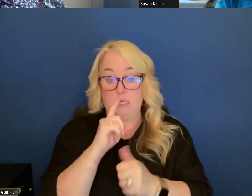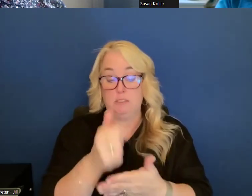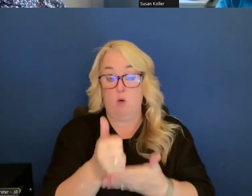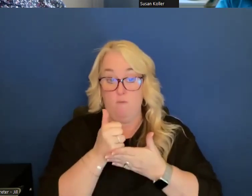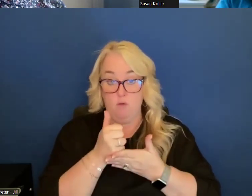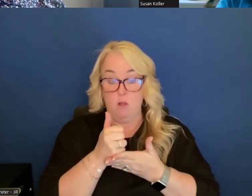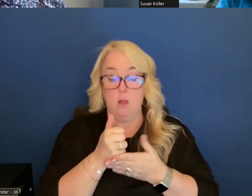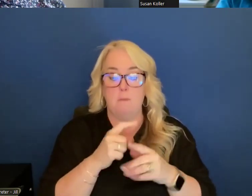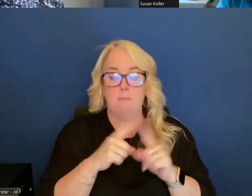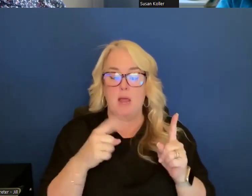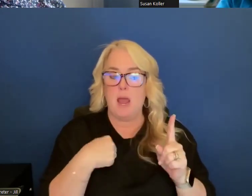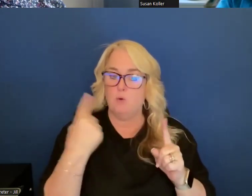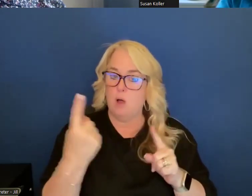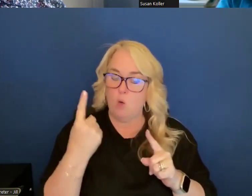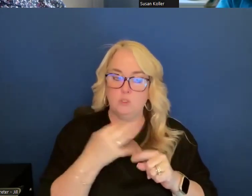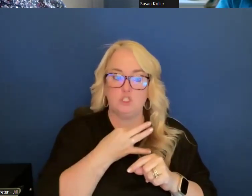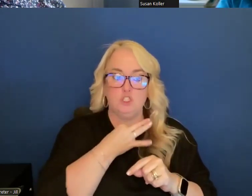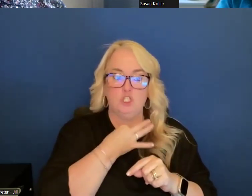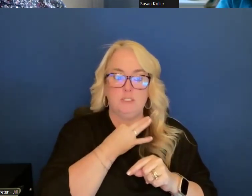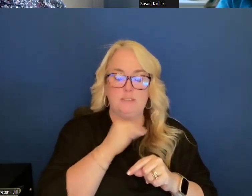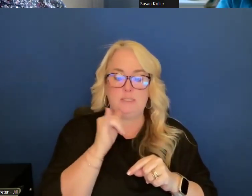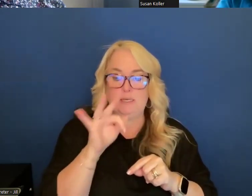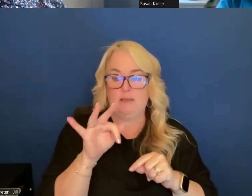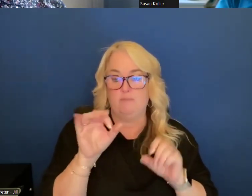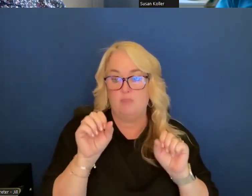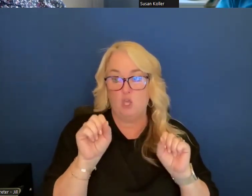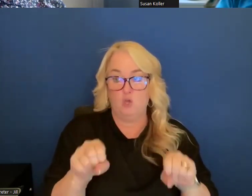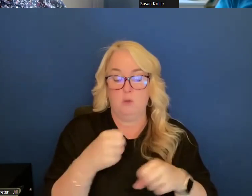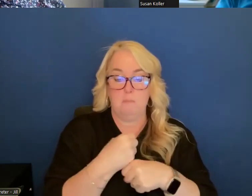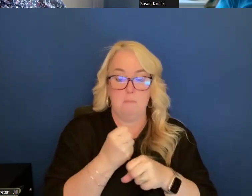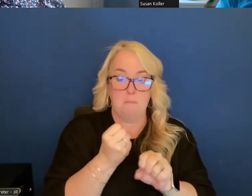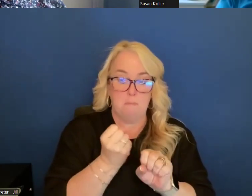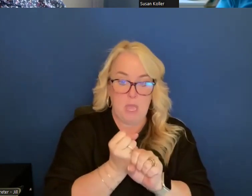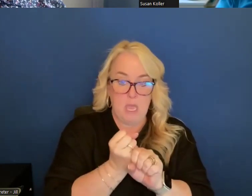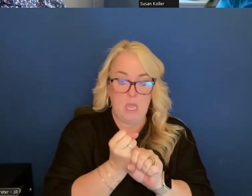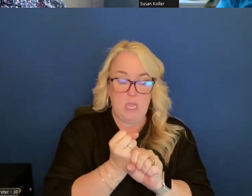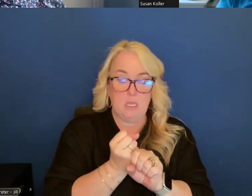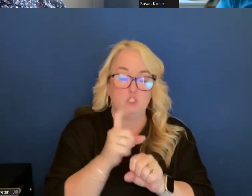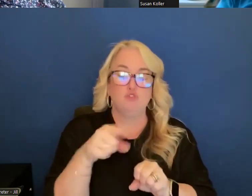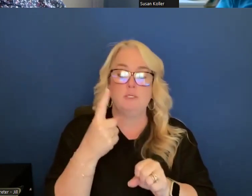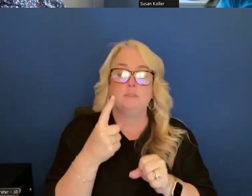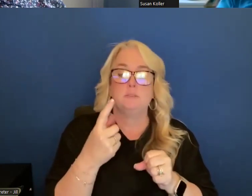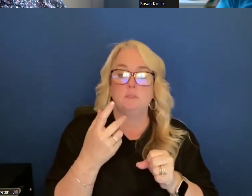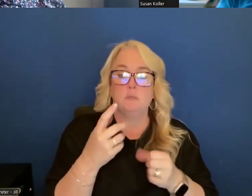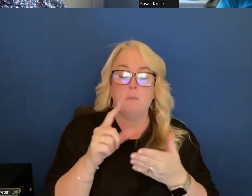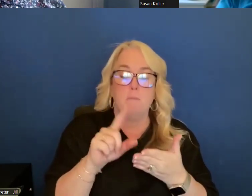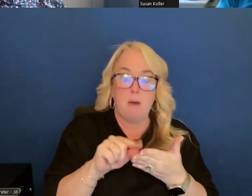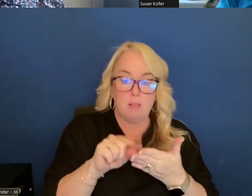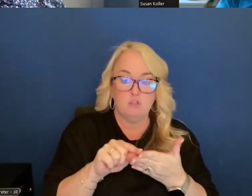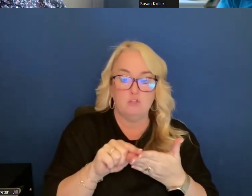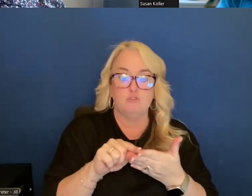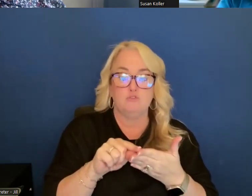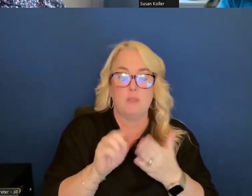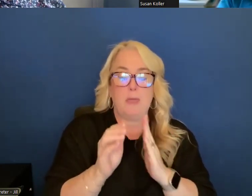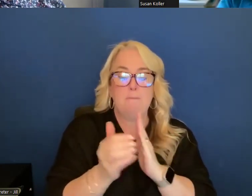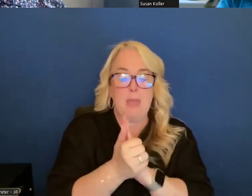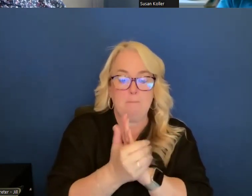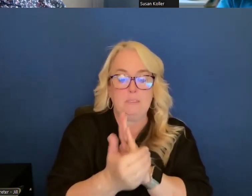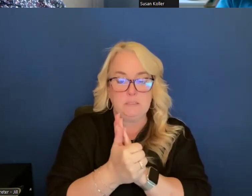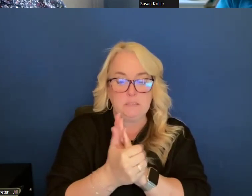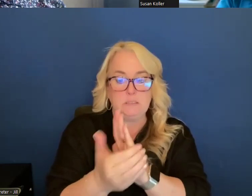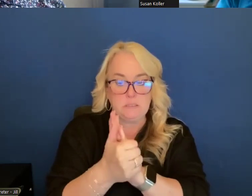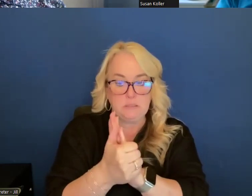always curious if they could just publish the amendments, and